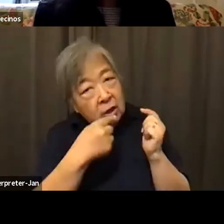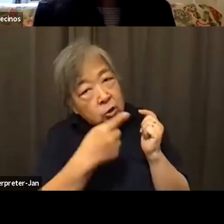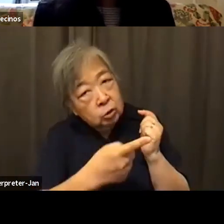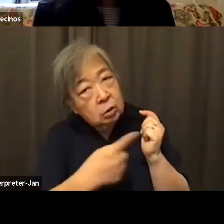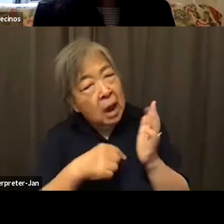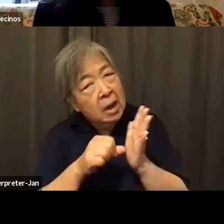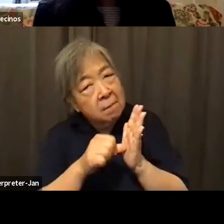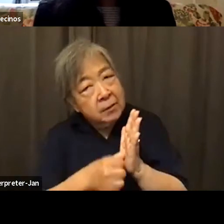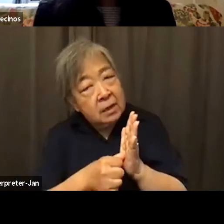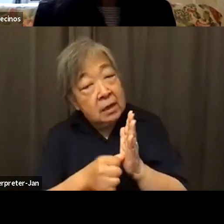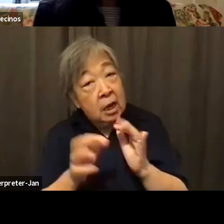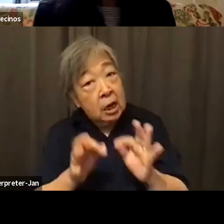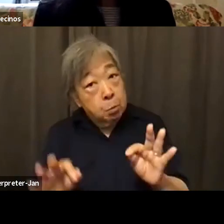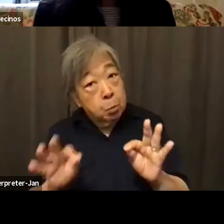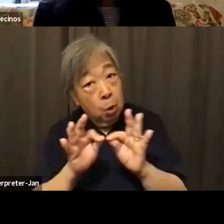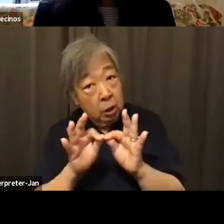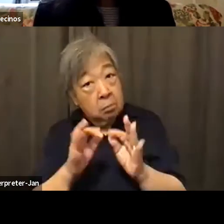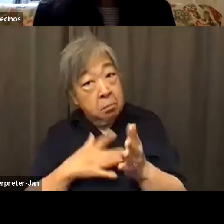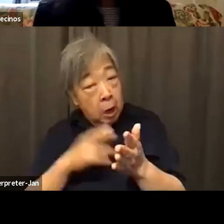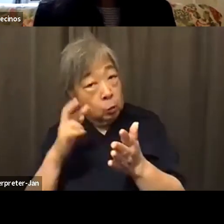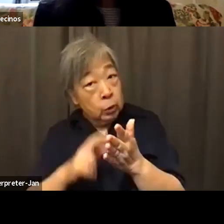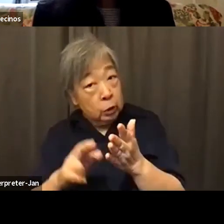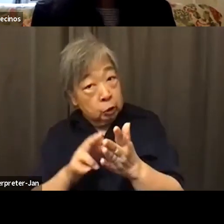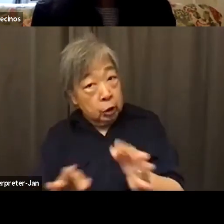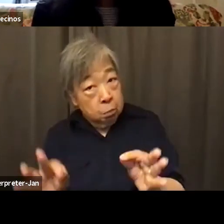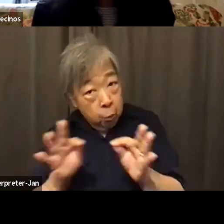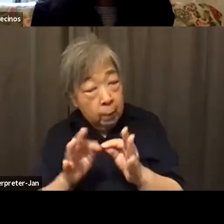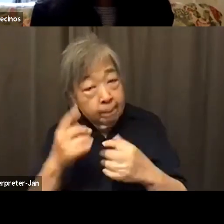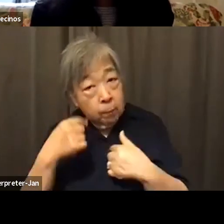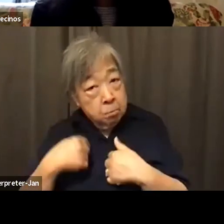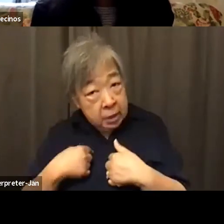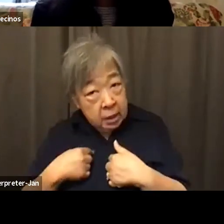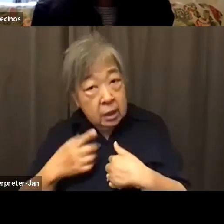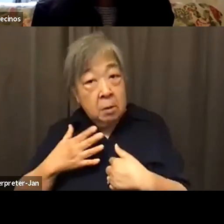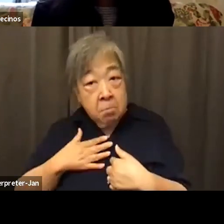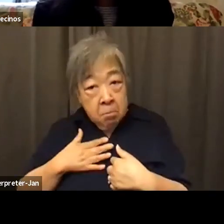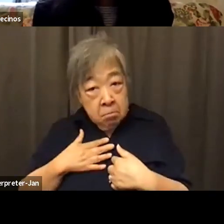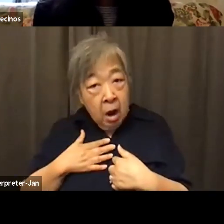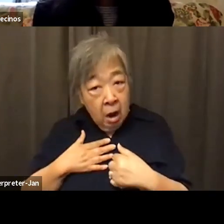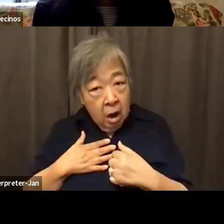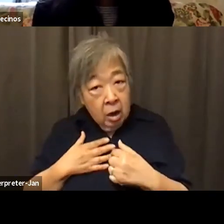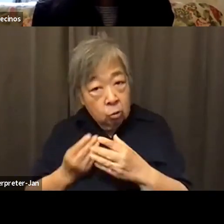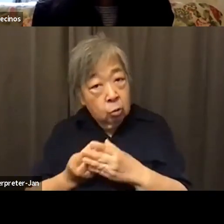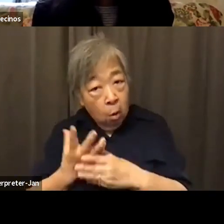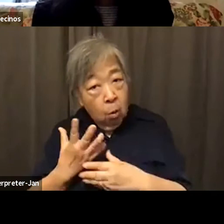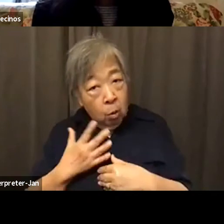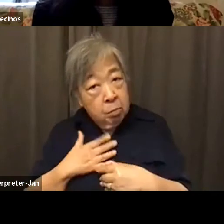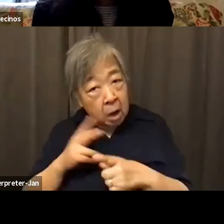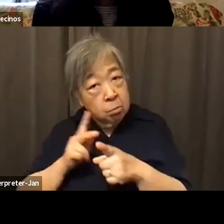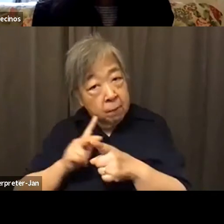of my research and how it was important for me for my own personal growth, and by doing